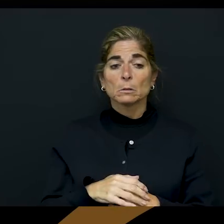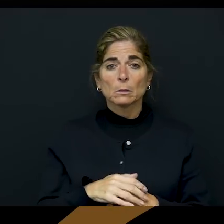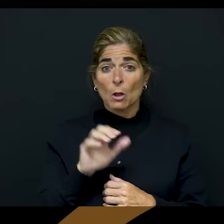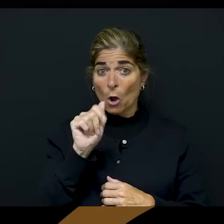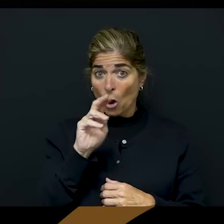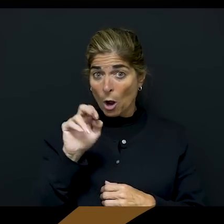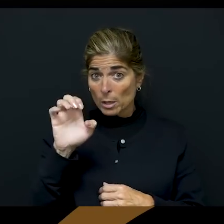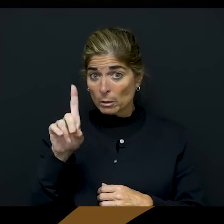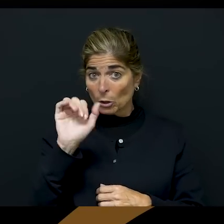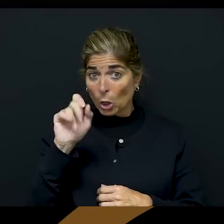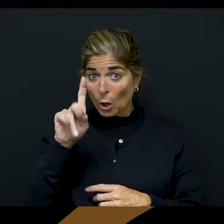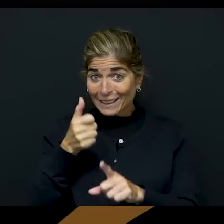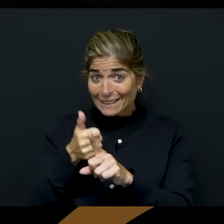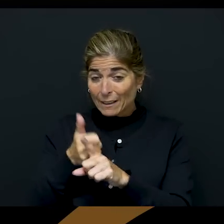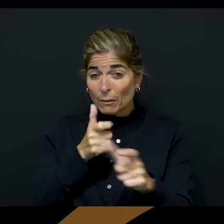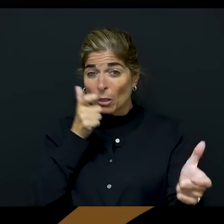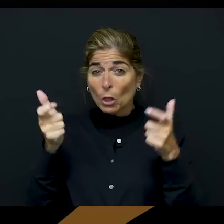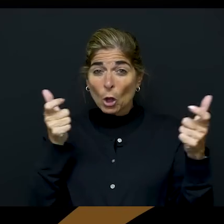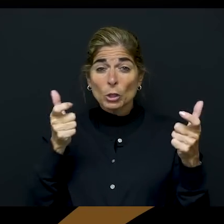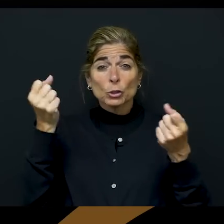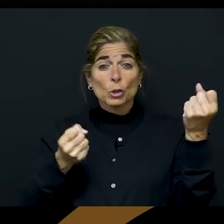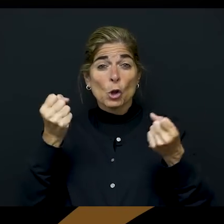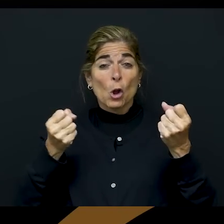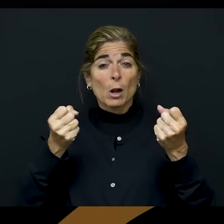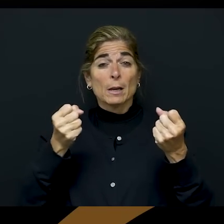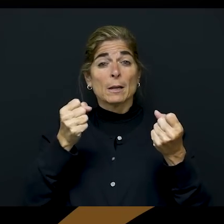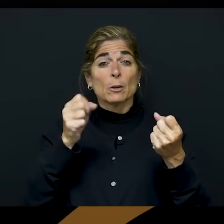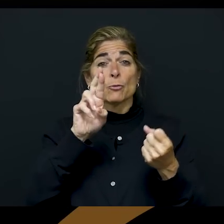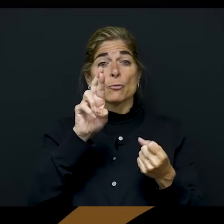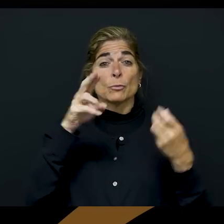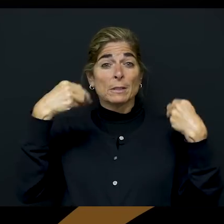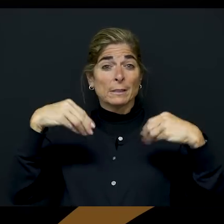Now, Arnold Clark is the largest car retailer in Scotland.